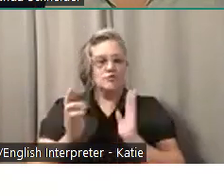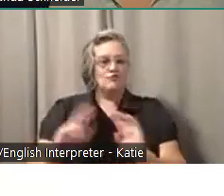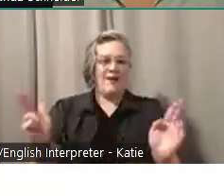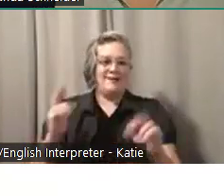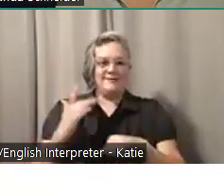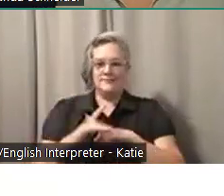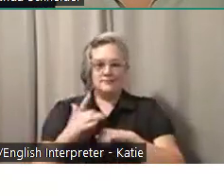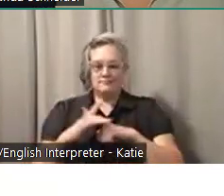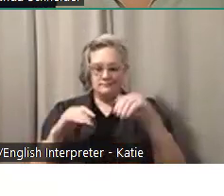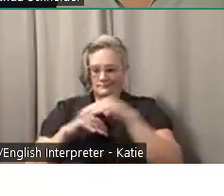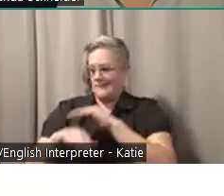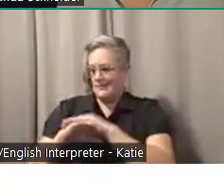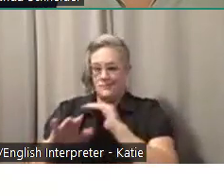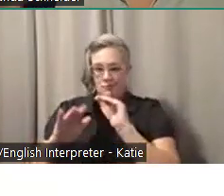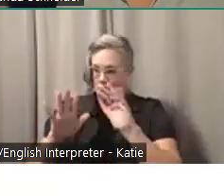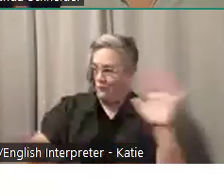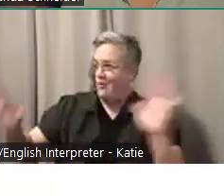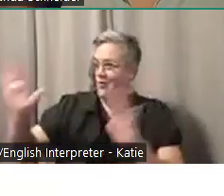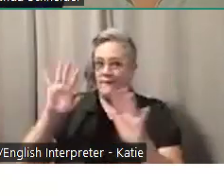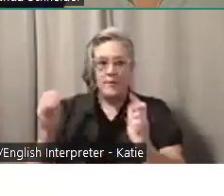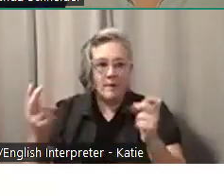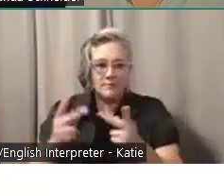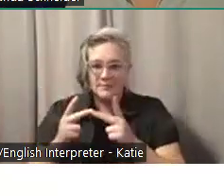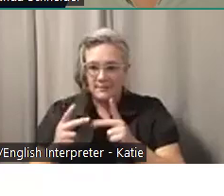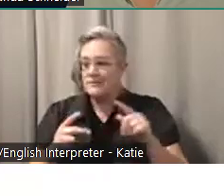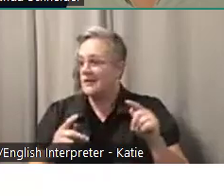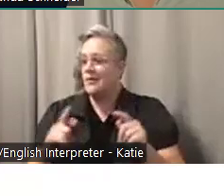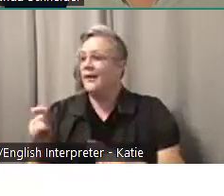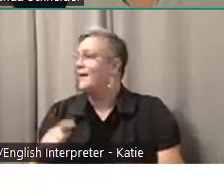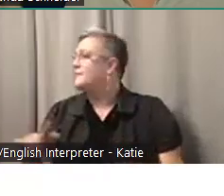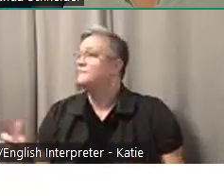So having them in multiple spaces, so they can choose when they want to read a book,